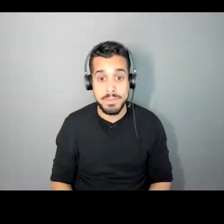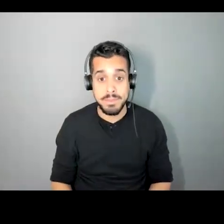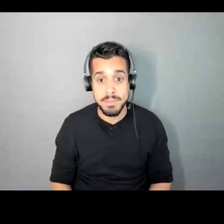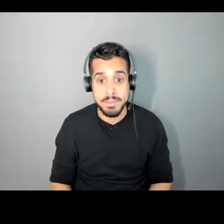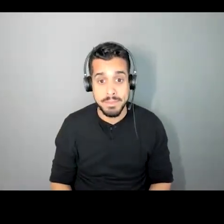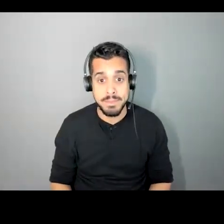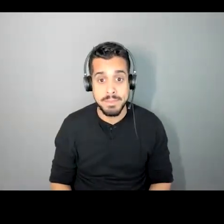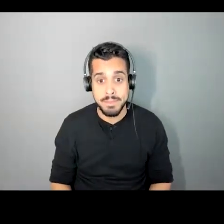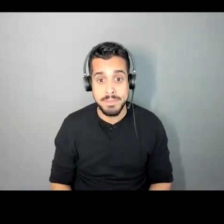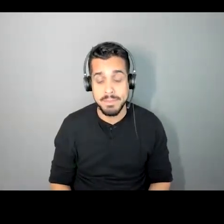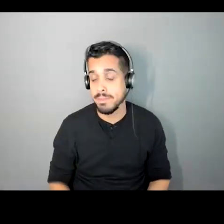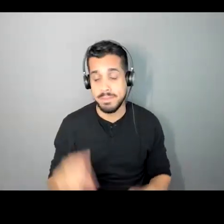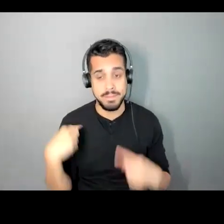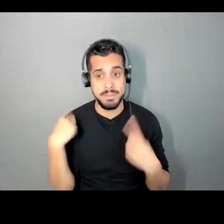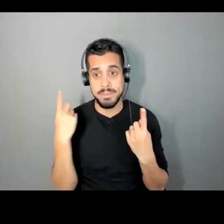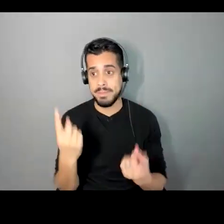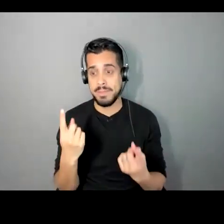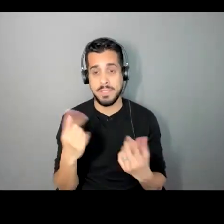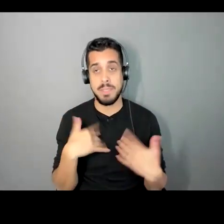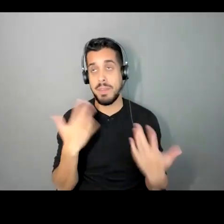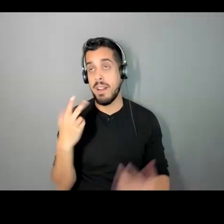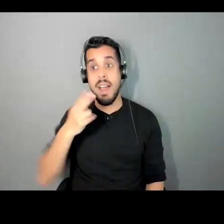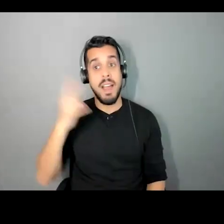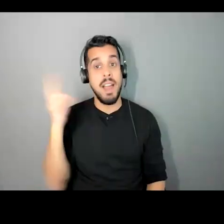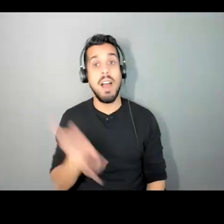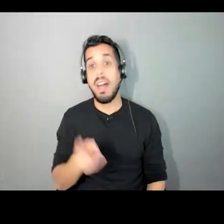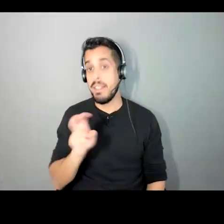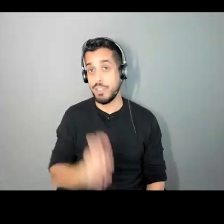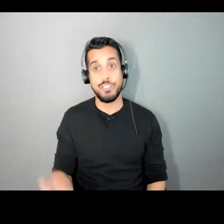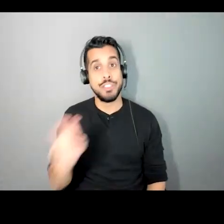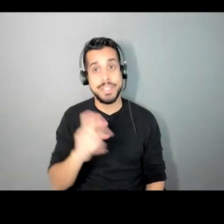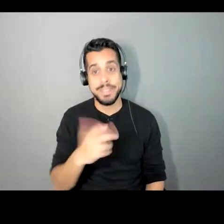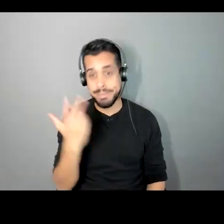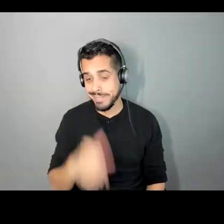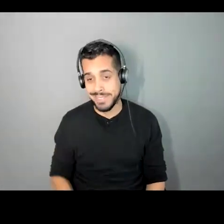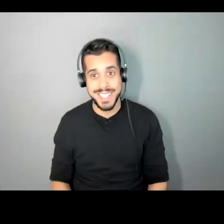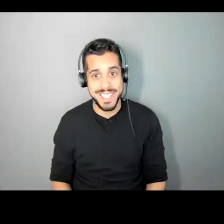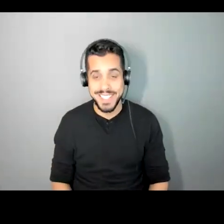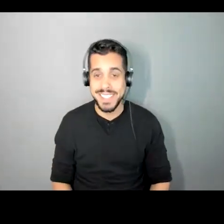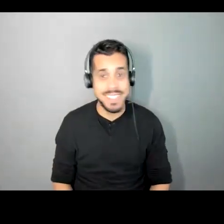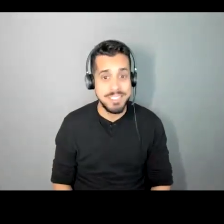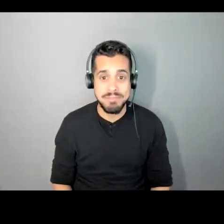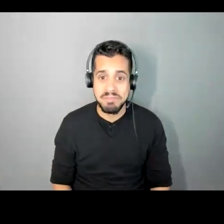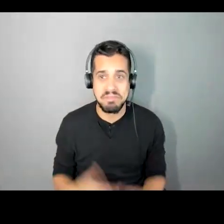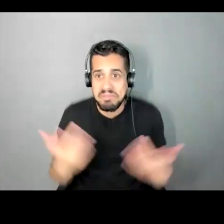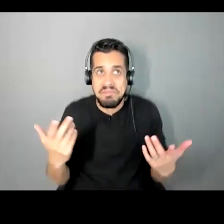uh... it's been a hell of a journey. So I, uh... it's only been 13 years,